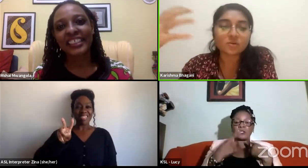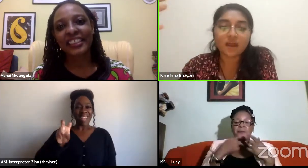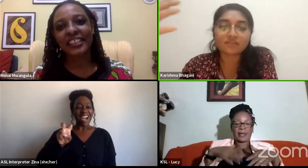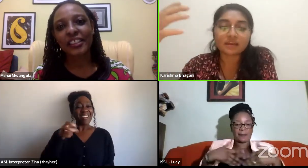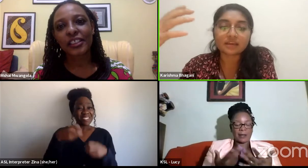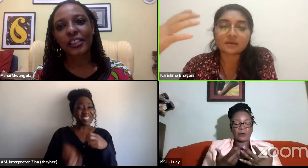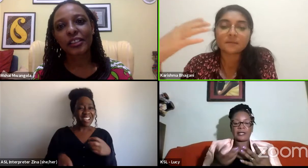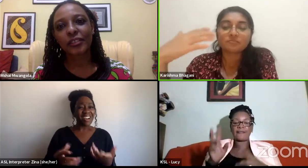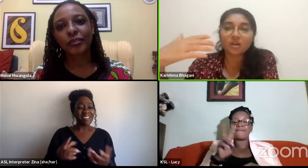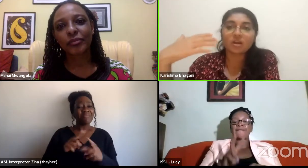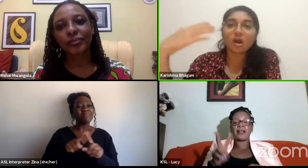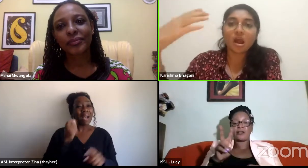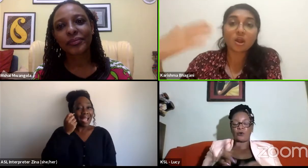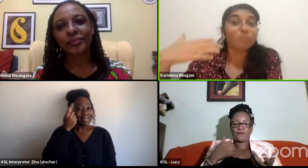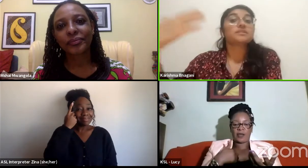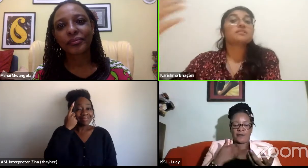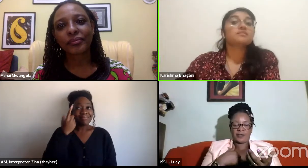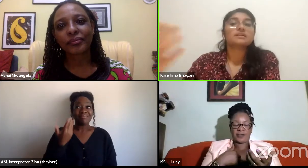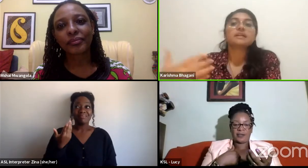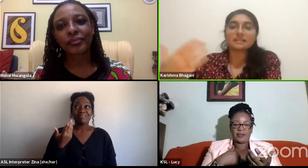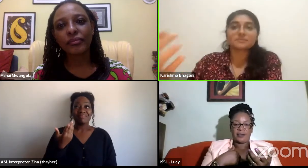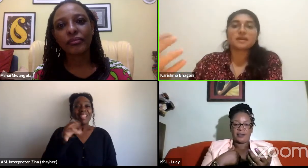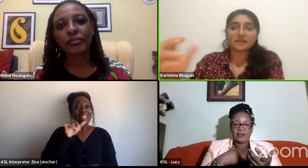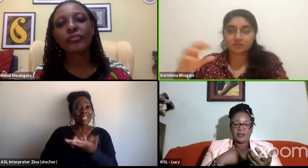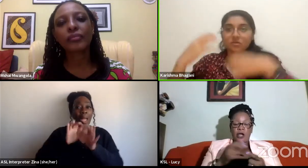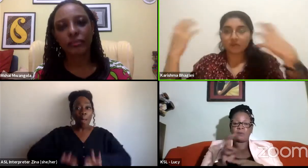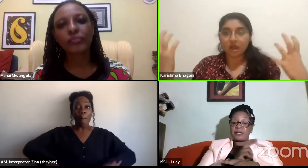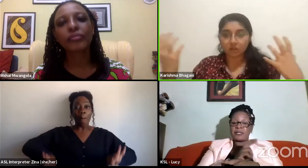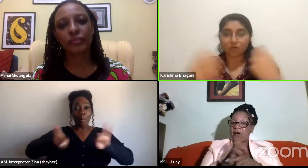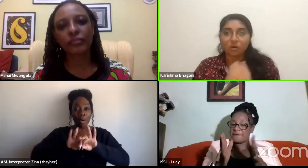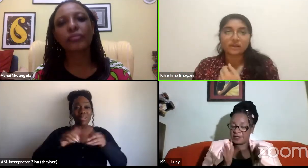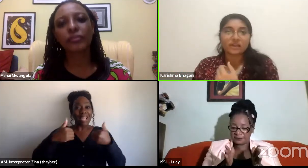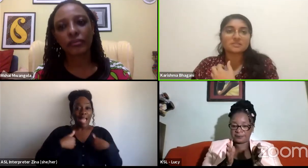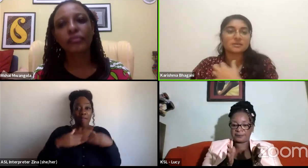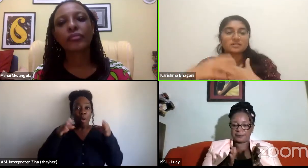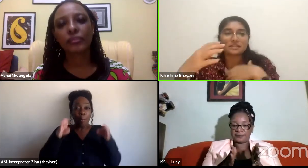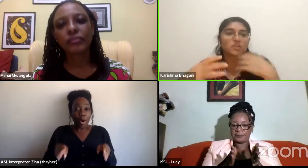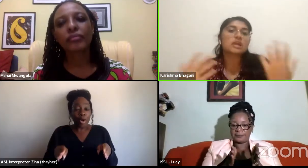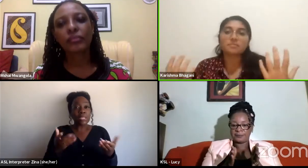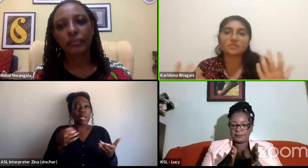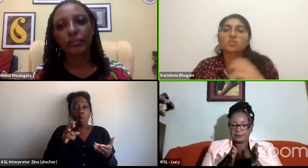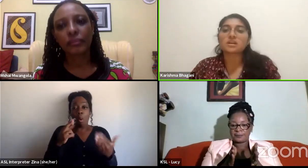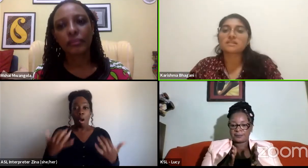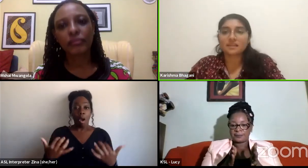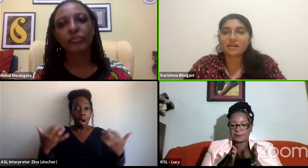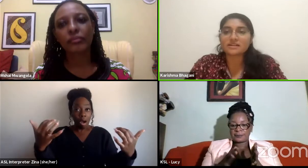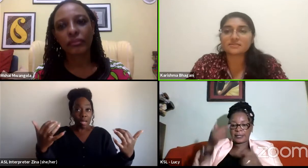of having an observer in the space, an audience because they shape the story and the narrative